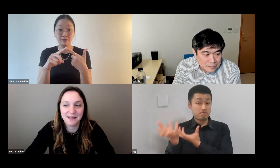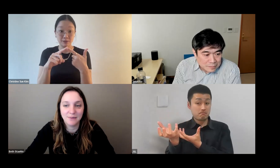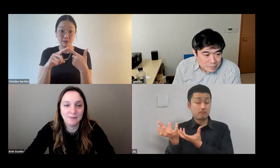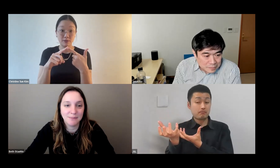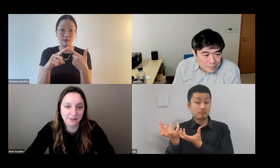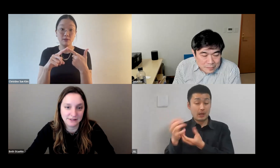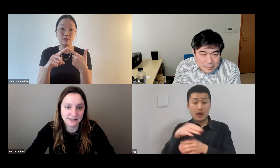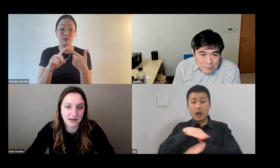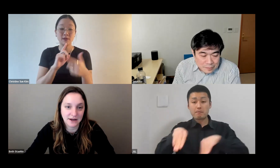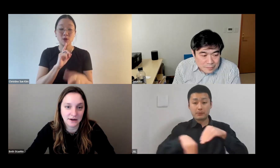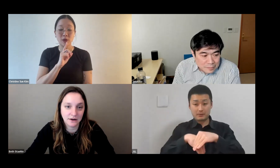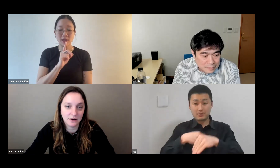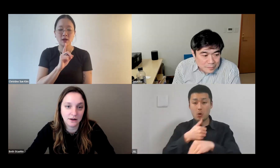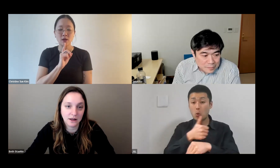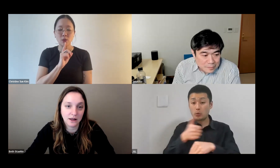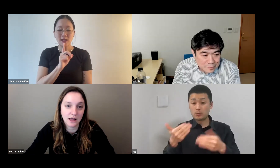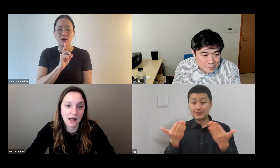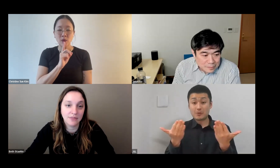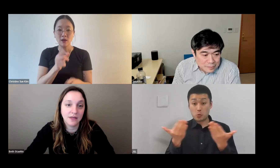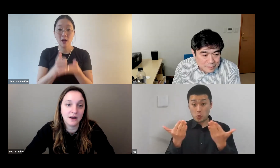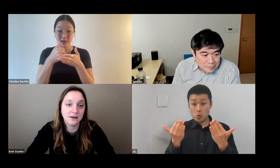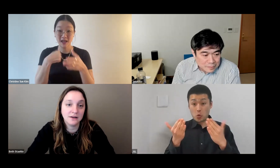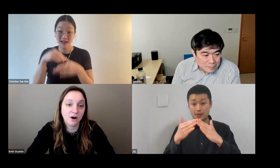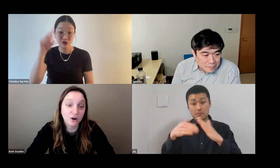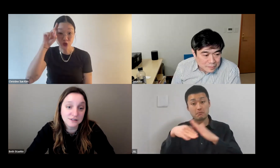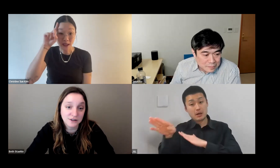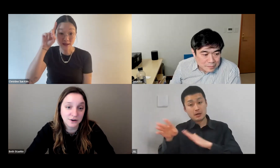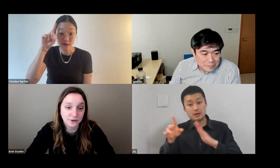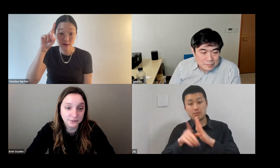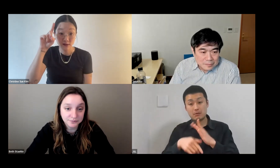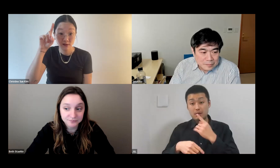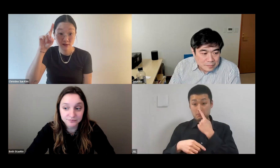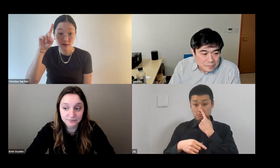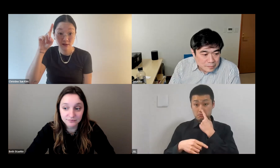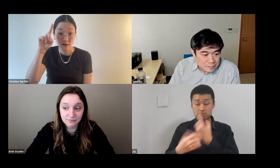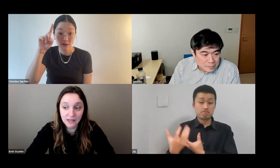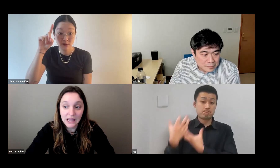and we balance that. And then also